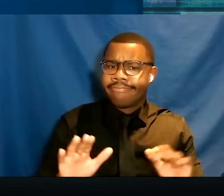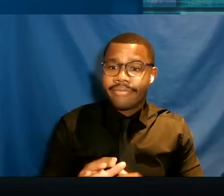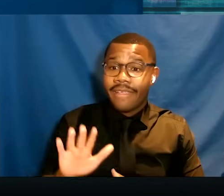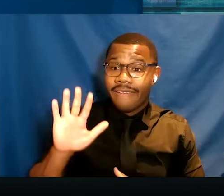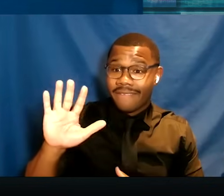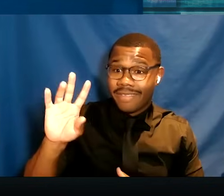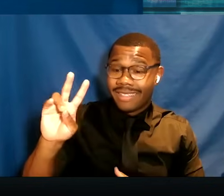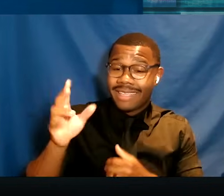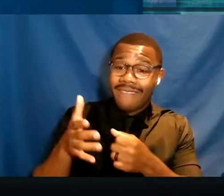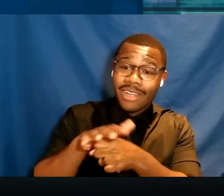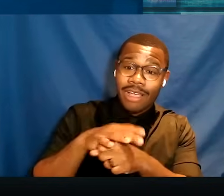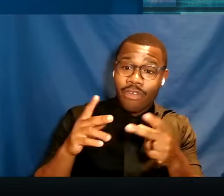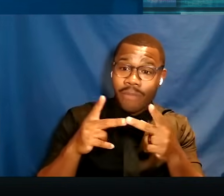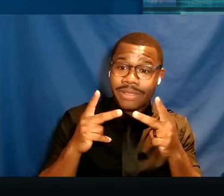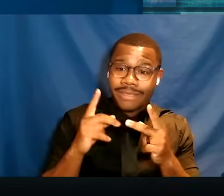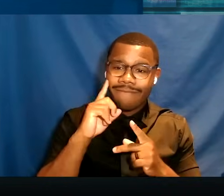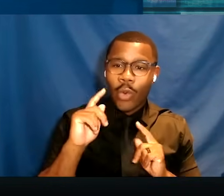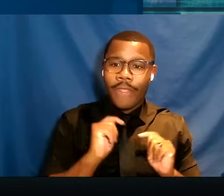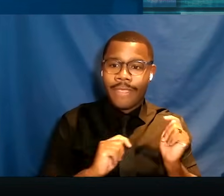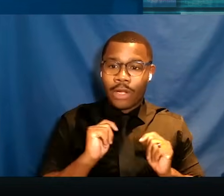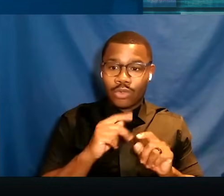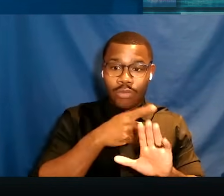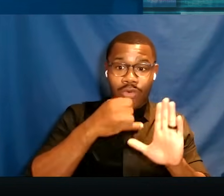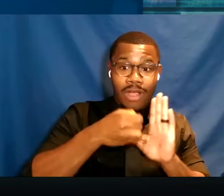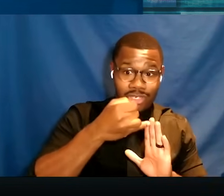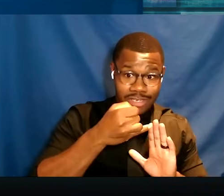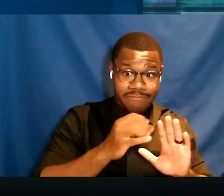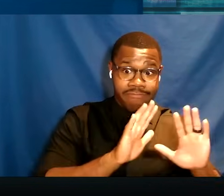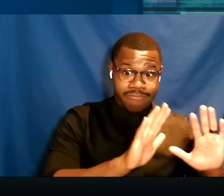for theatrical projects in the West Coast to 85. I mean, that's almost,